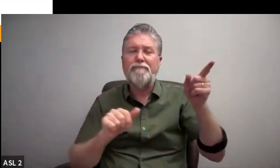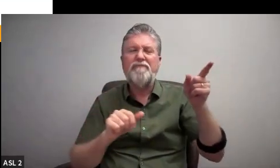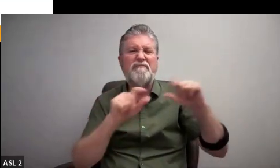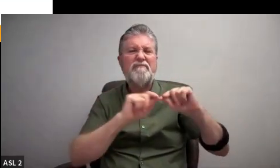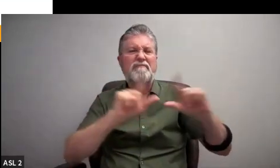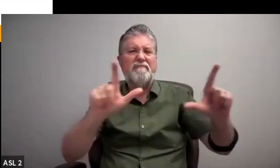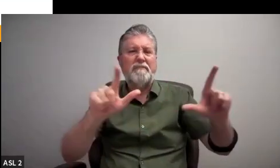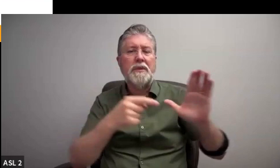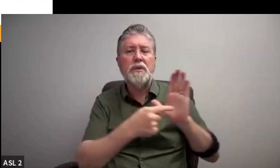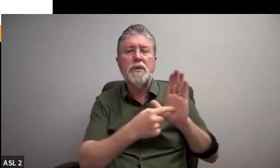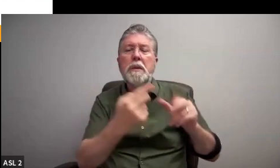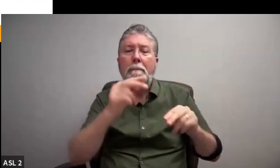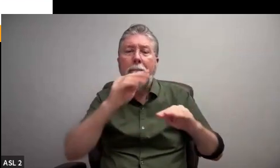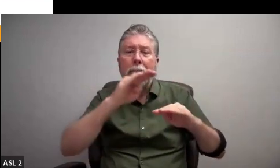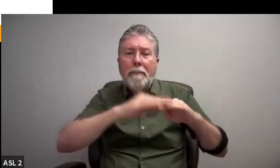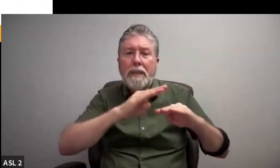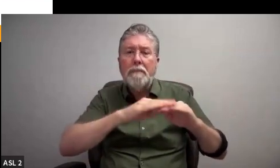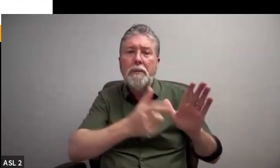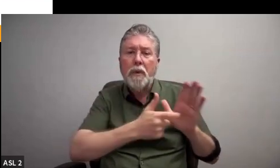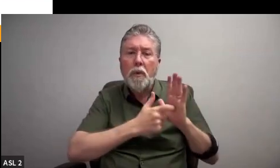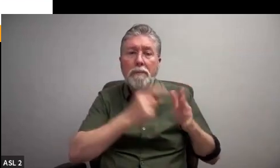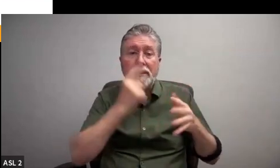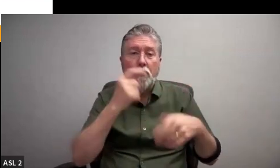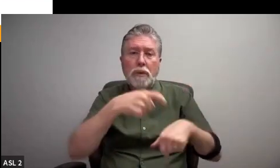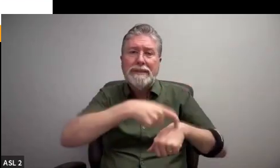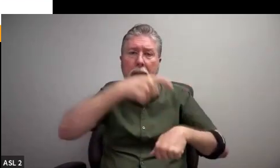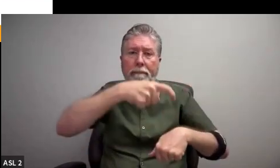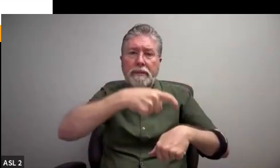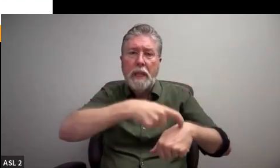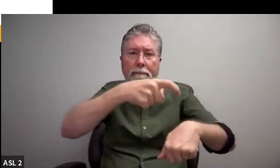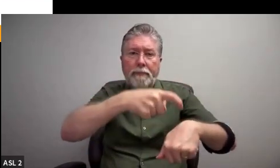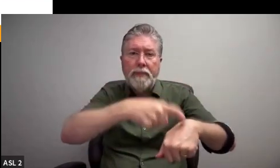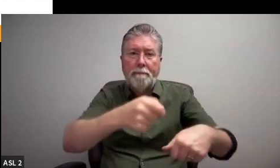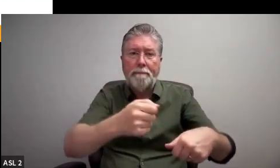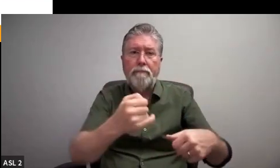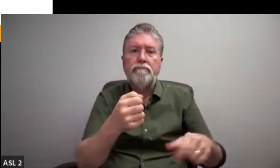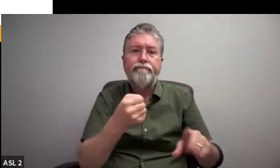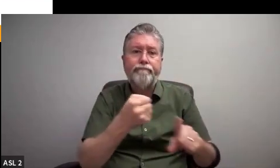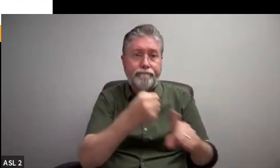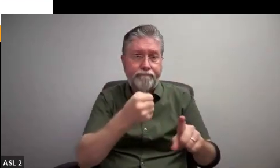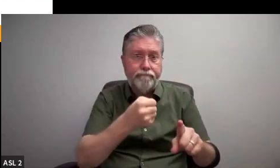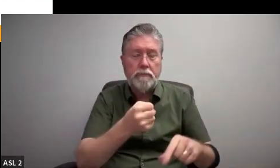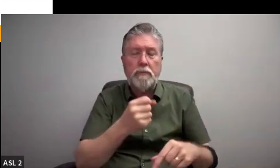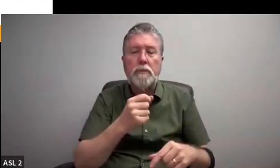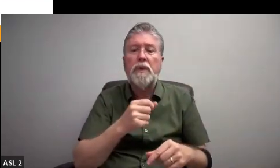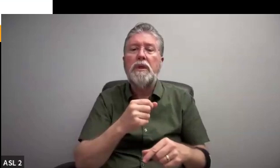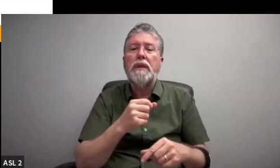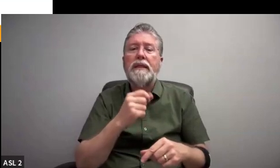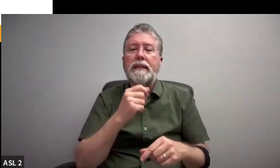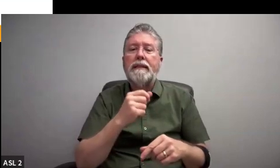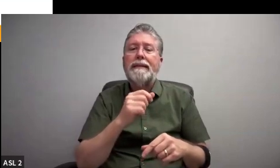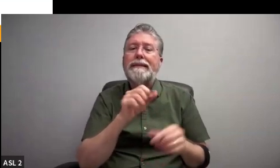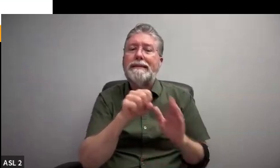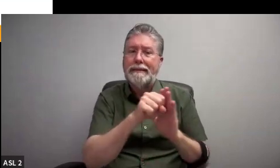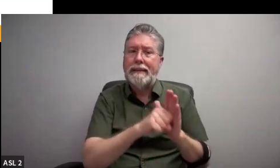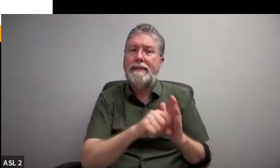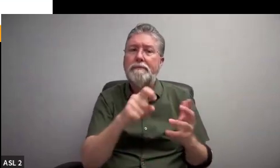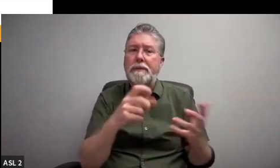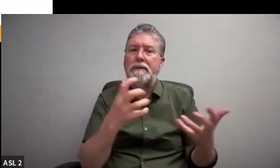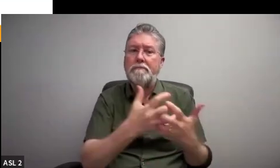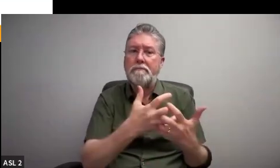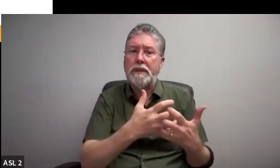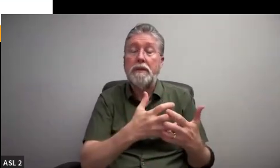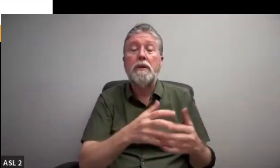minimum requirements in terms of time frames that states need and should take into account their own